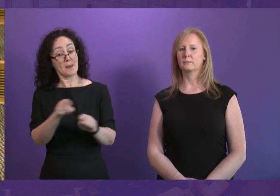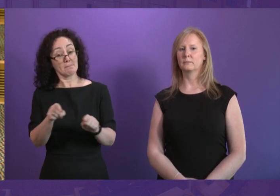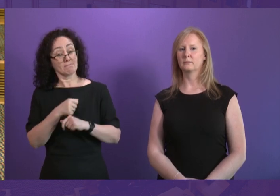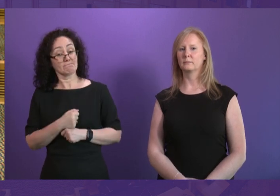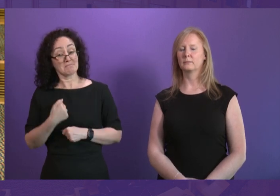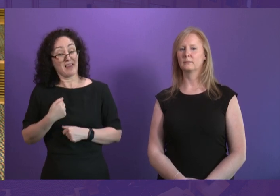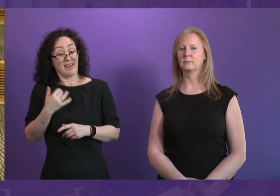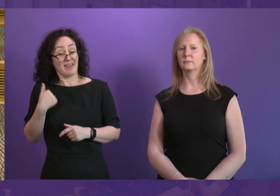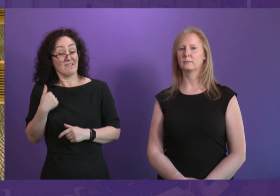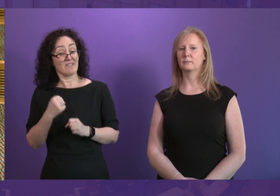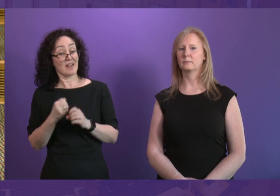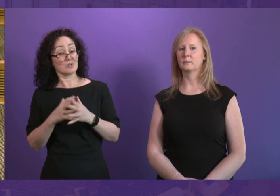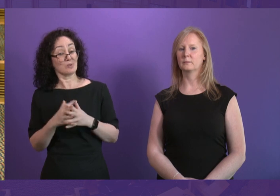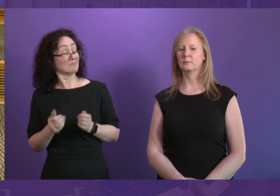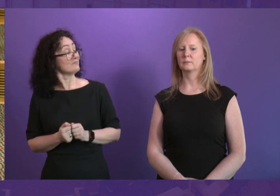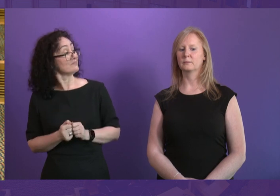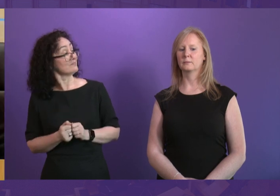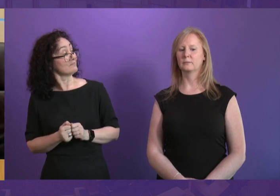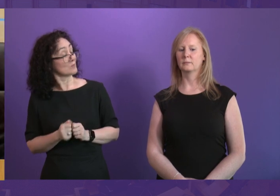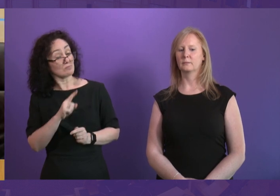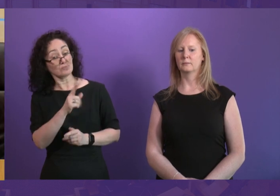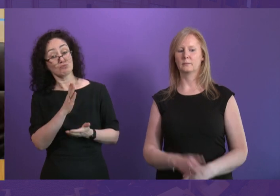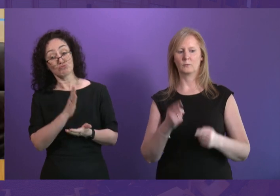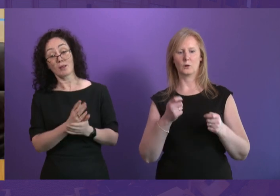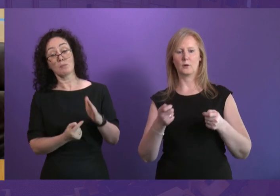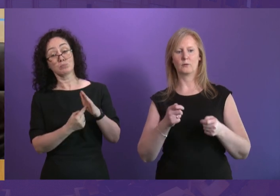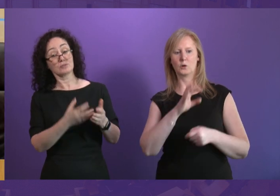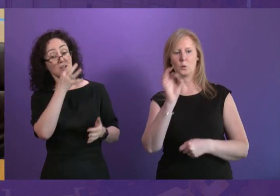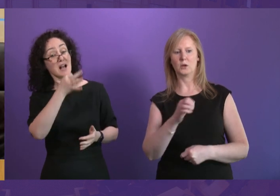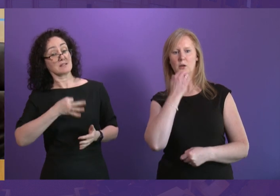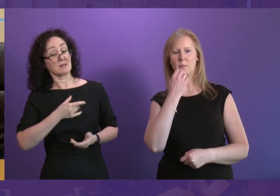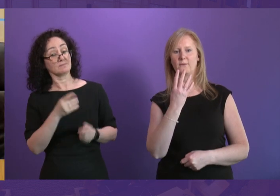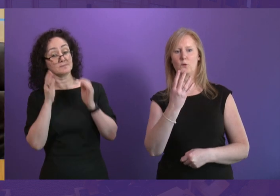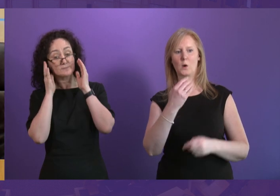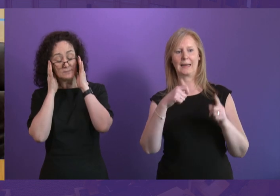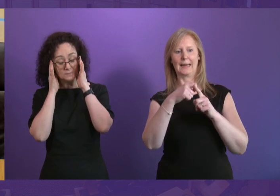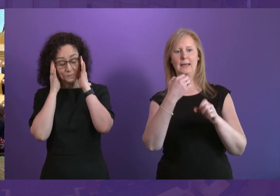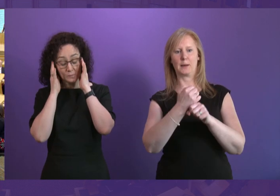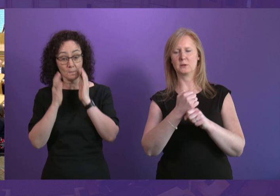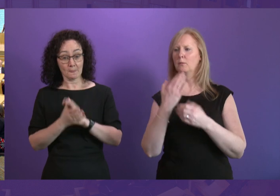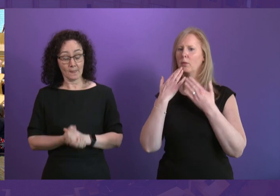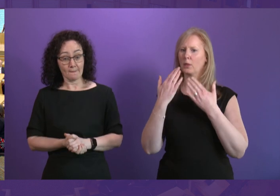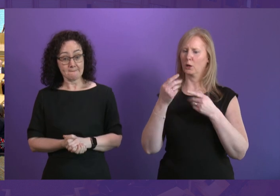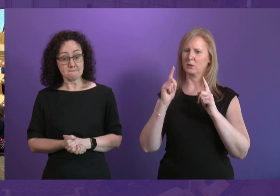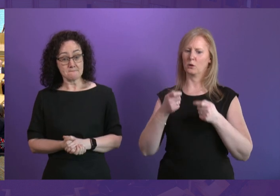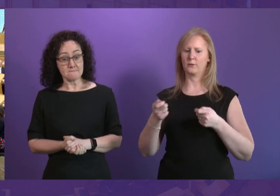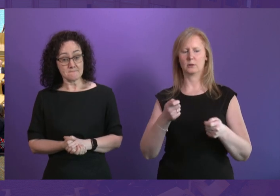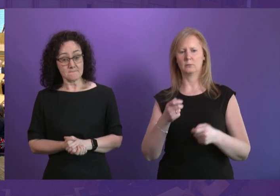an important point. Kenneth Gibson (Cunninghame North) (SNP): To ask the First Minister whether she will